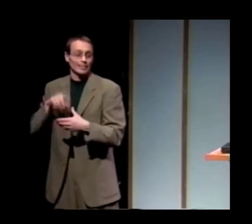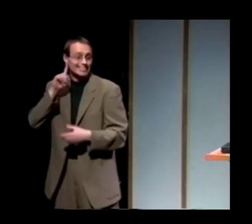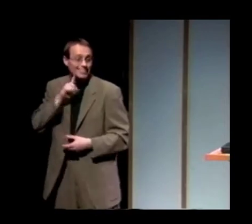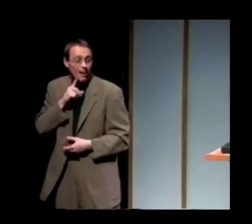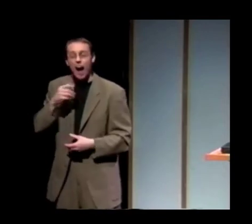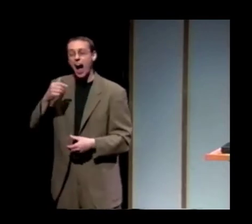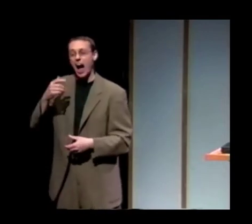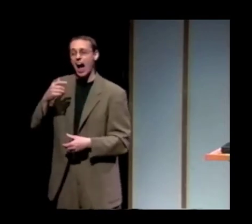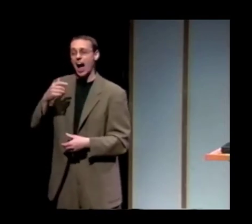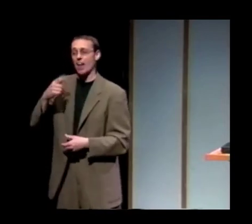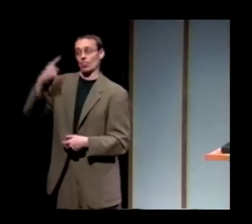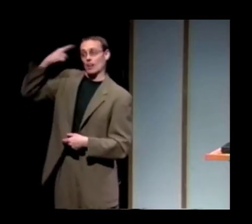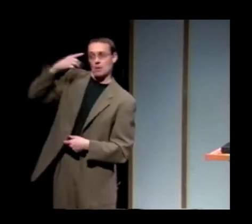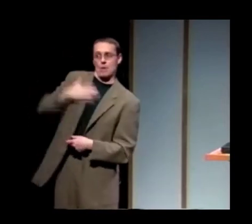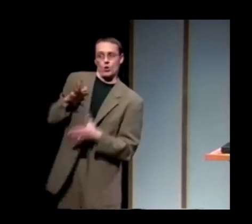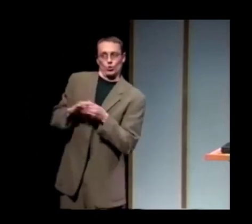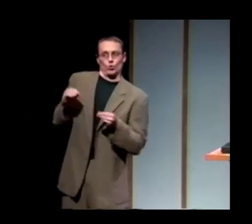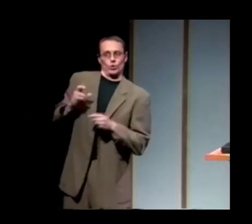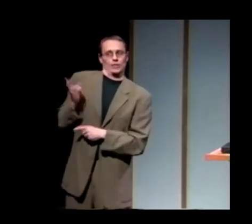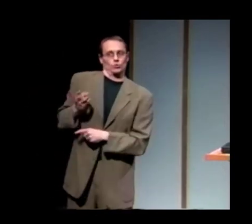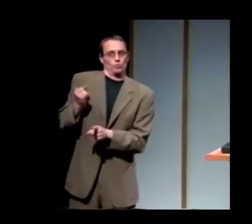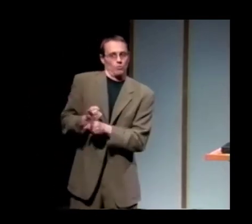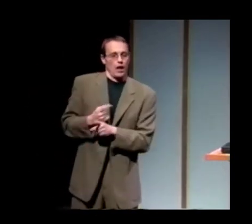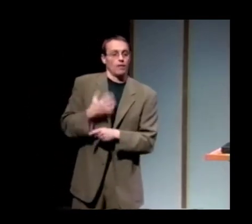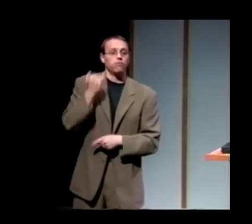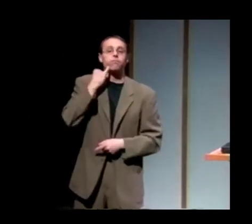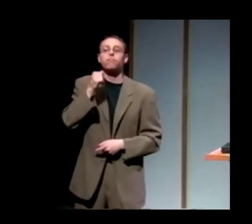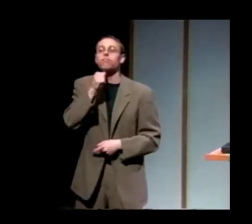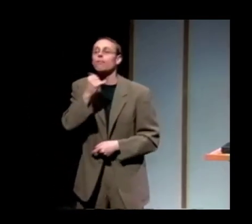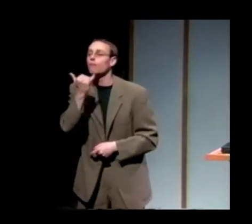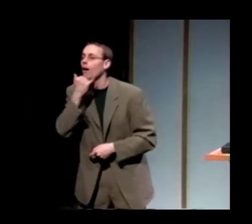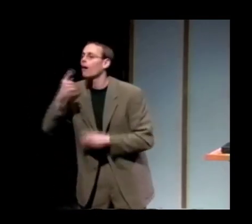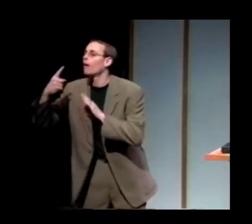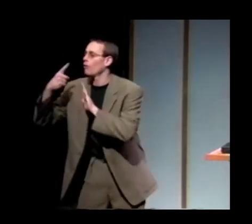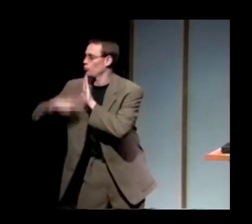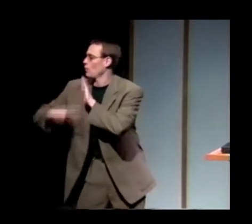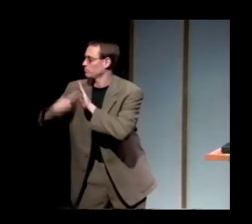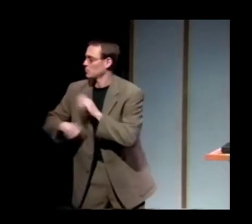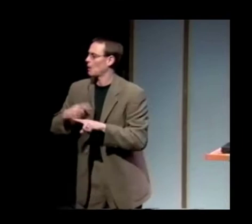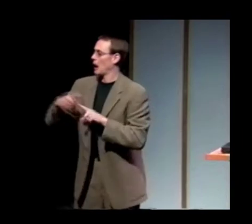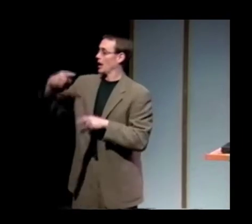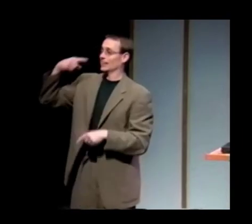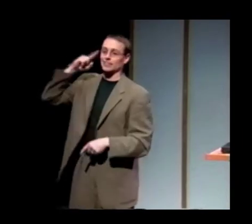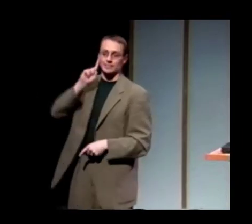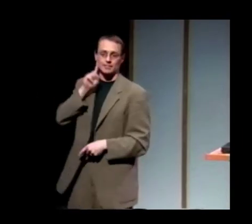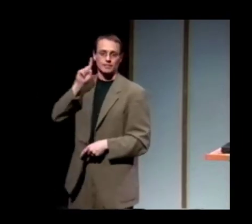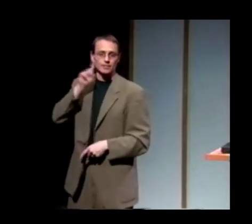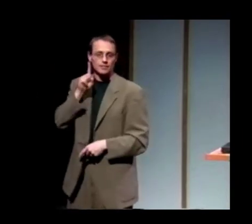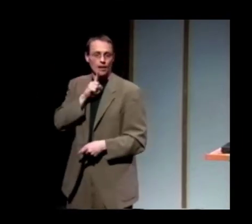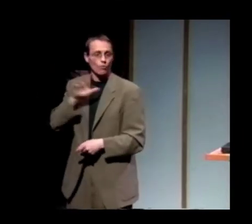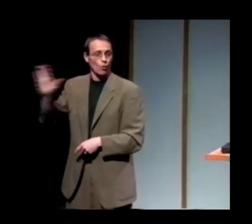SO THERE'S DIFFERENT SIGNS. HOW DO DEAF PEOPLE SIGN? I THINK IF I HAVE MY HISTORY RIGHT-- YOU CAN CORRECT ME IF I'M WRONG,